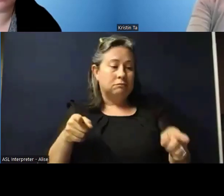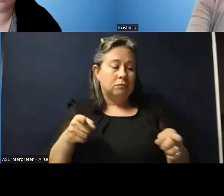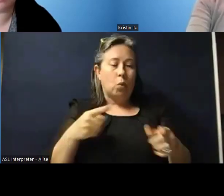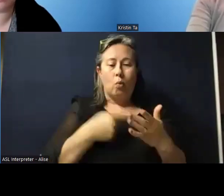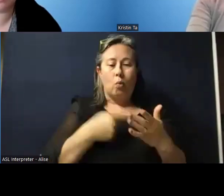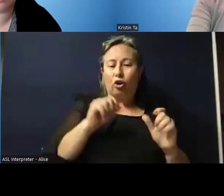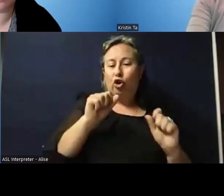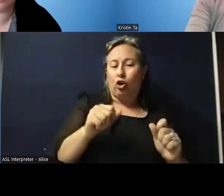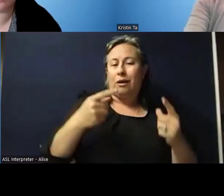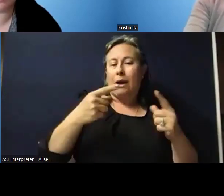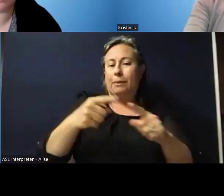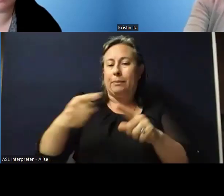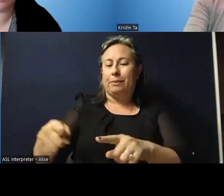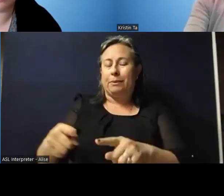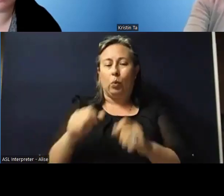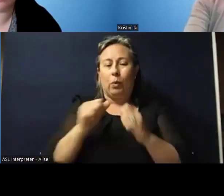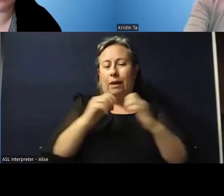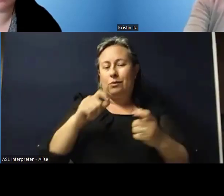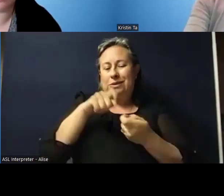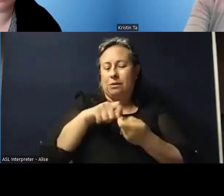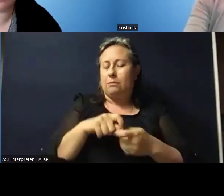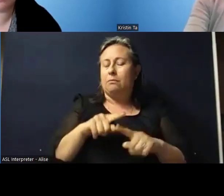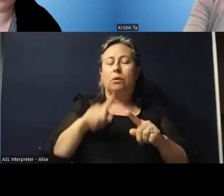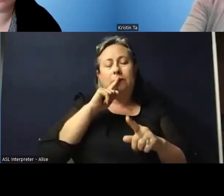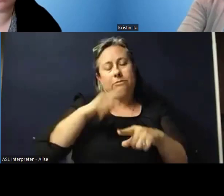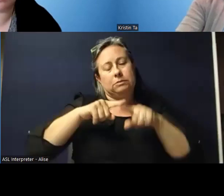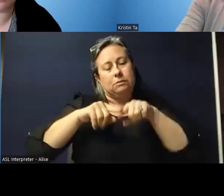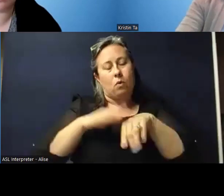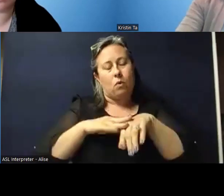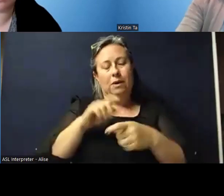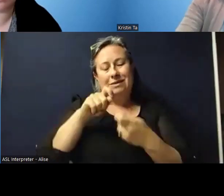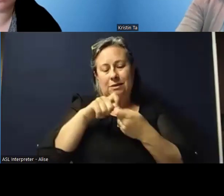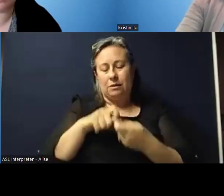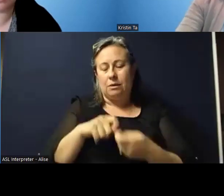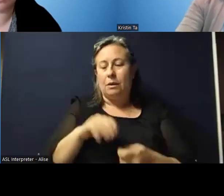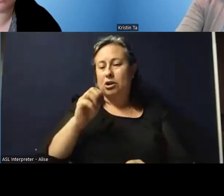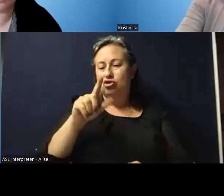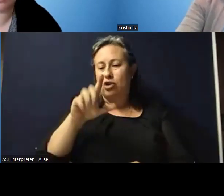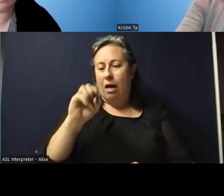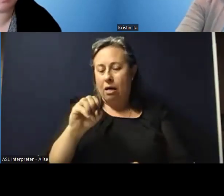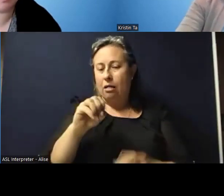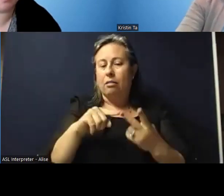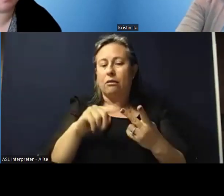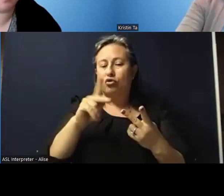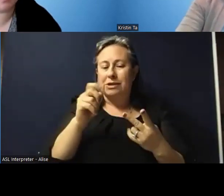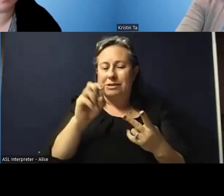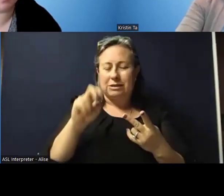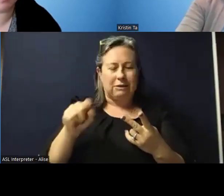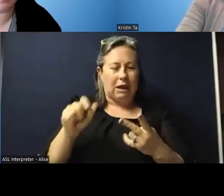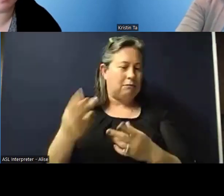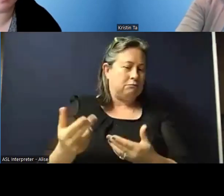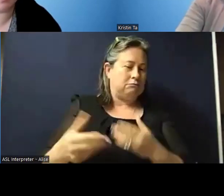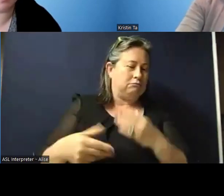but it depends on the details that we have in front us, and Michelle and Kristin can jump in on that as well, if they have more to say.